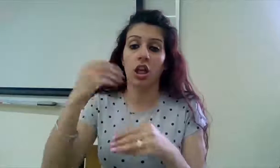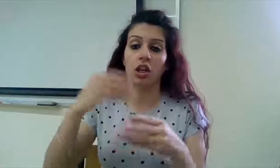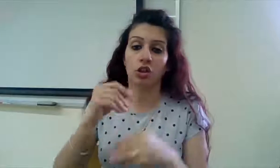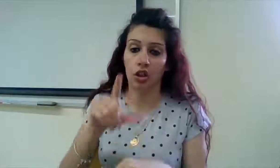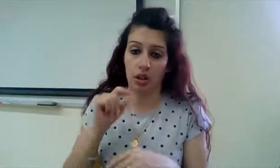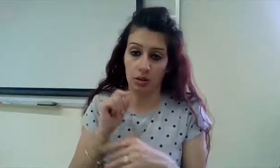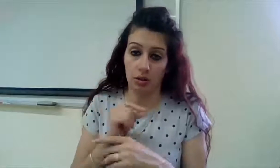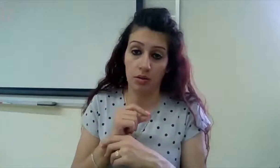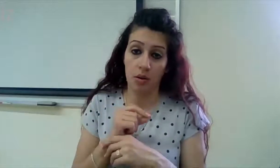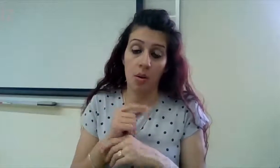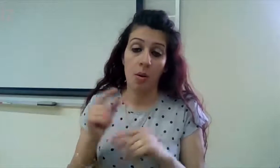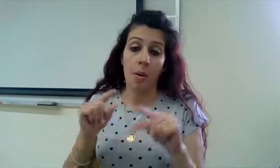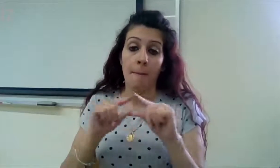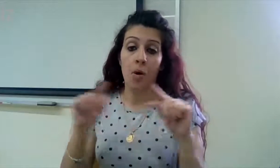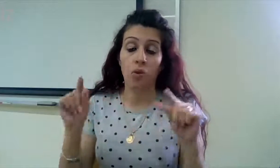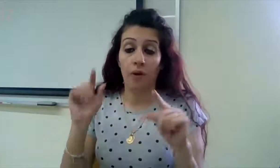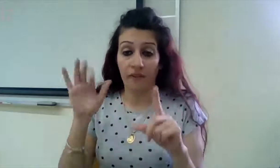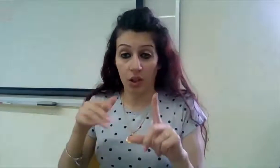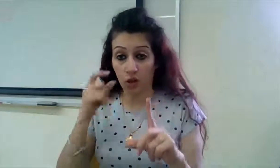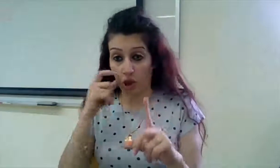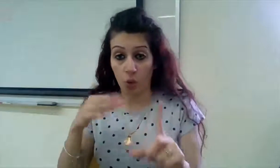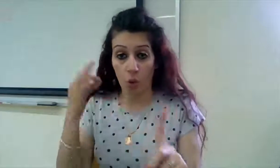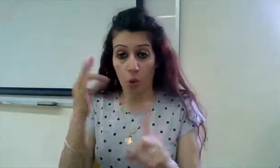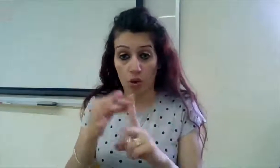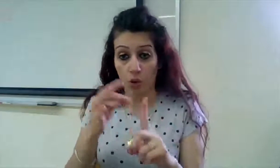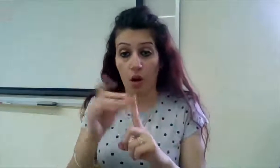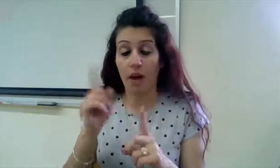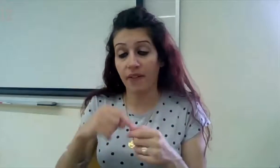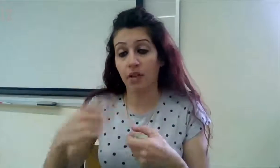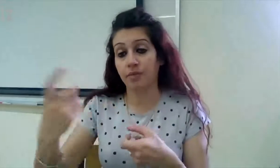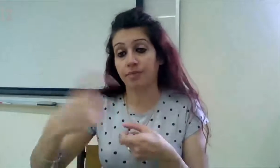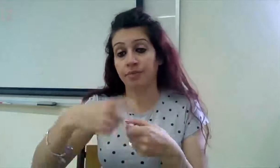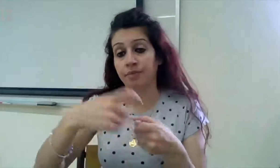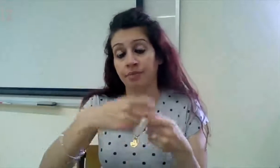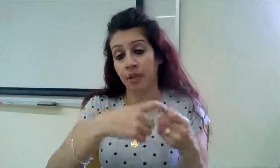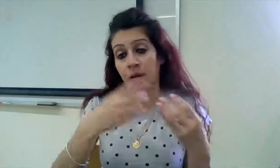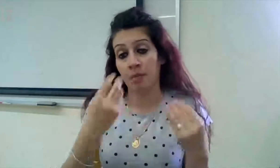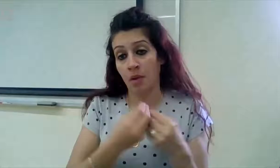disabilities reach out to the learners to the coaches by itself as a tool I